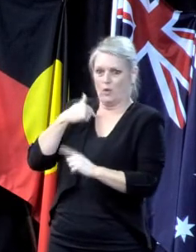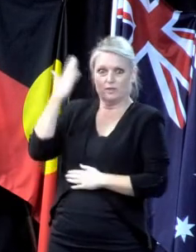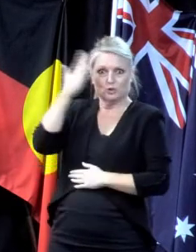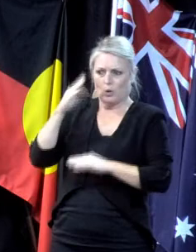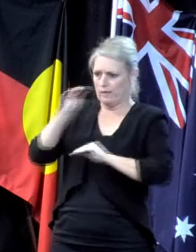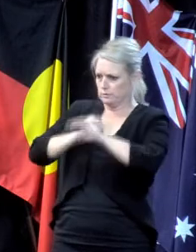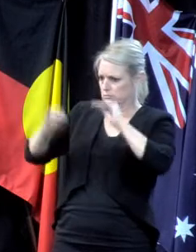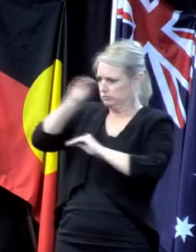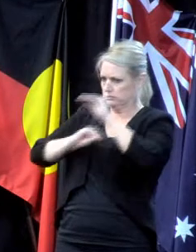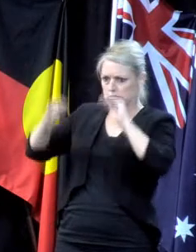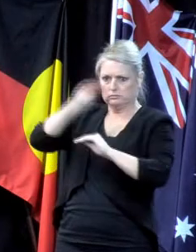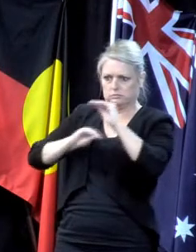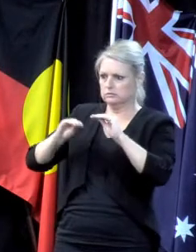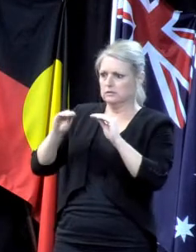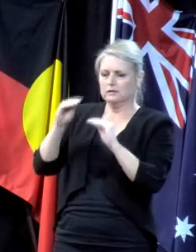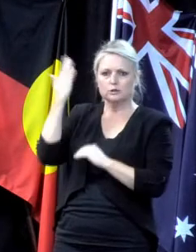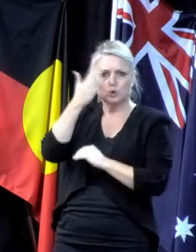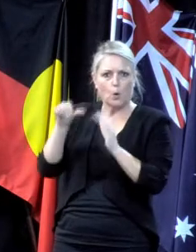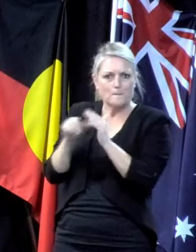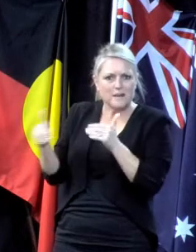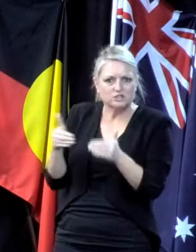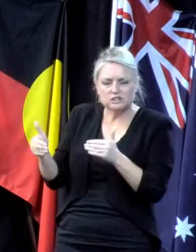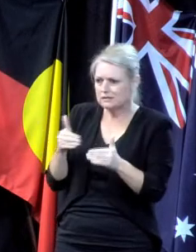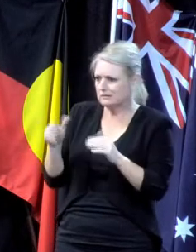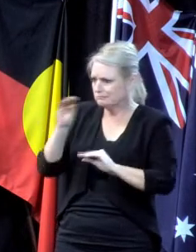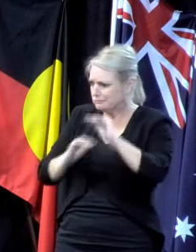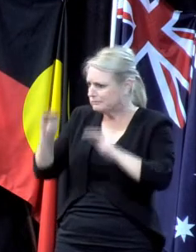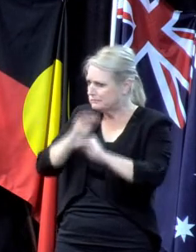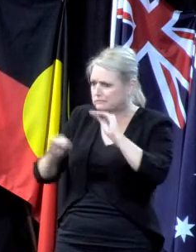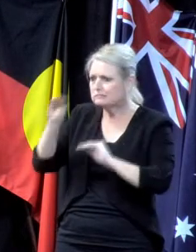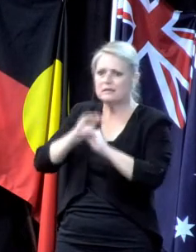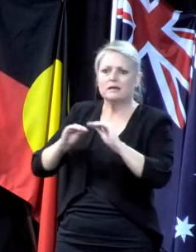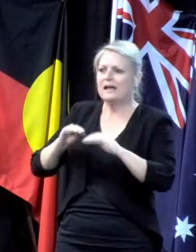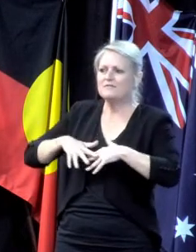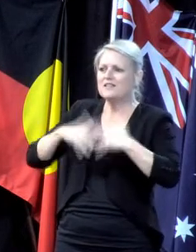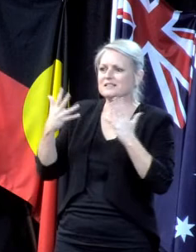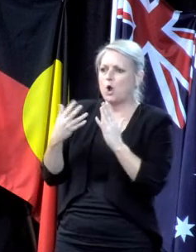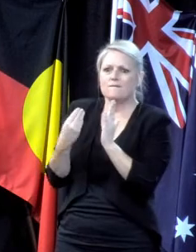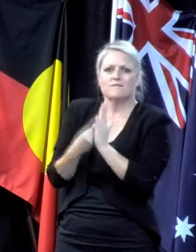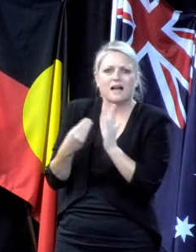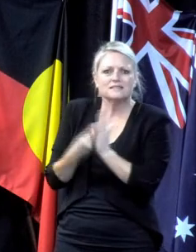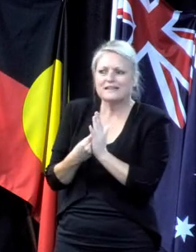So there is no funding allocation that comes along with that student if they